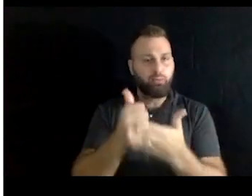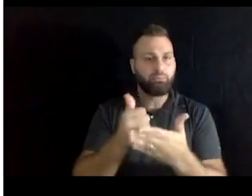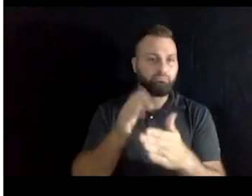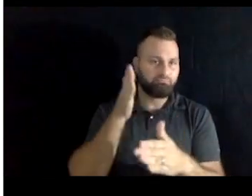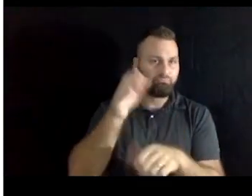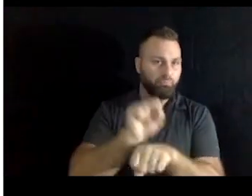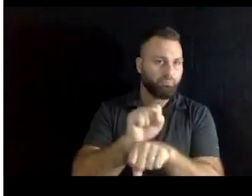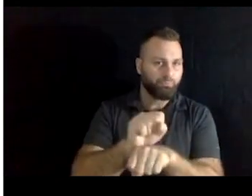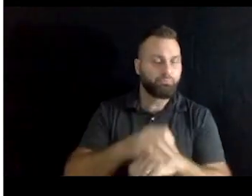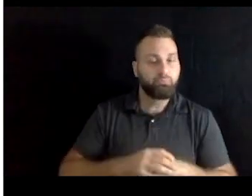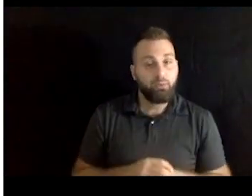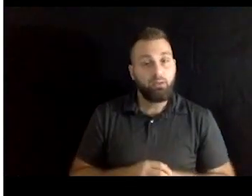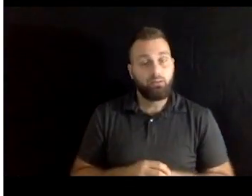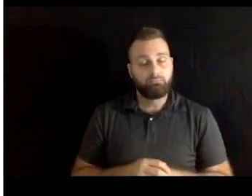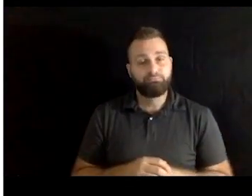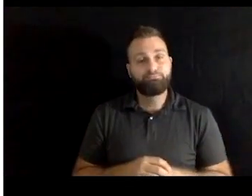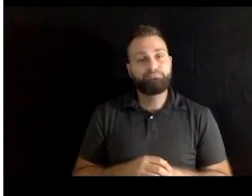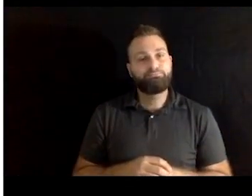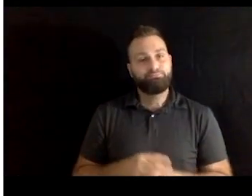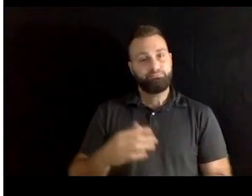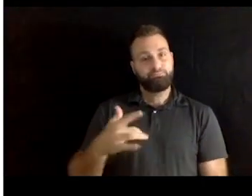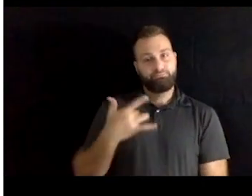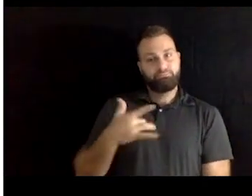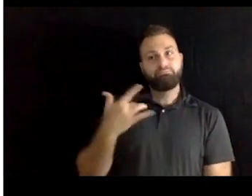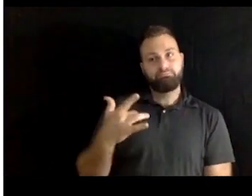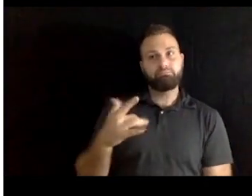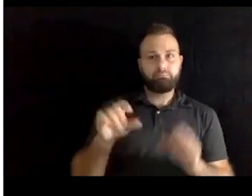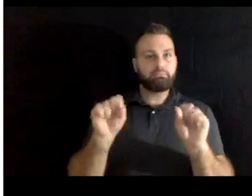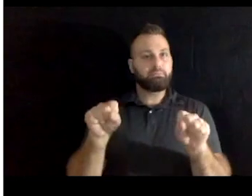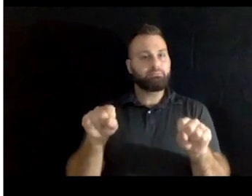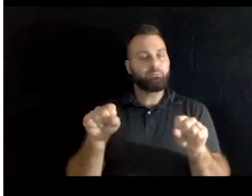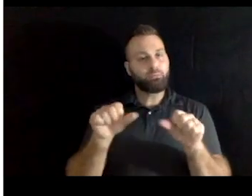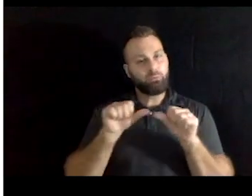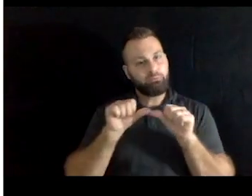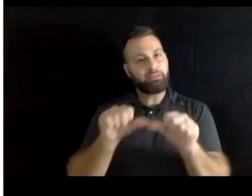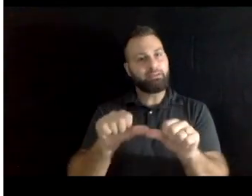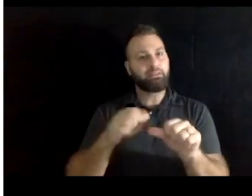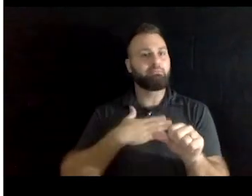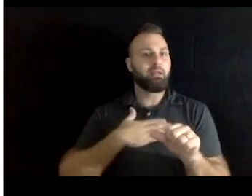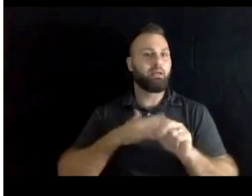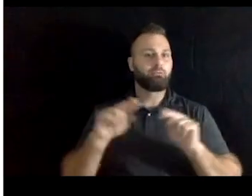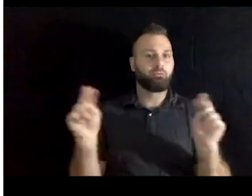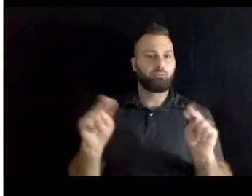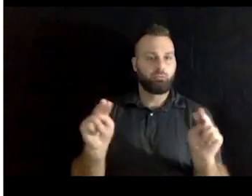and I've been able to. I feel like I have been able to maintain my objectivity by when